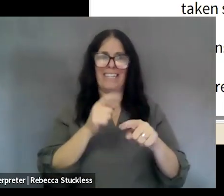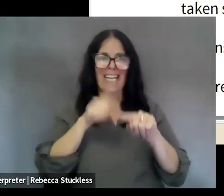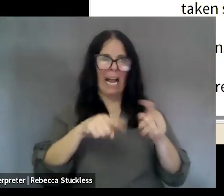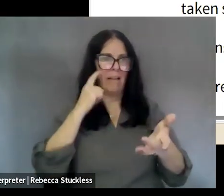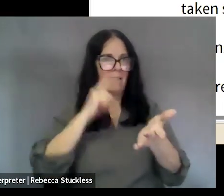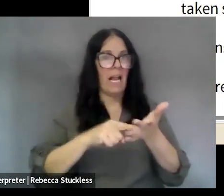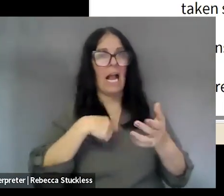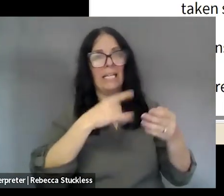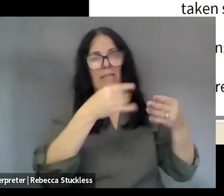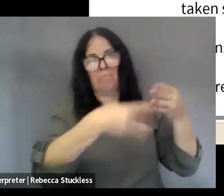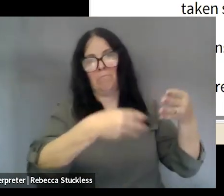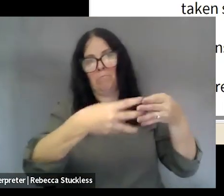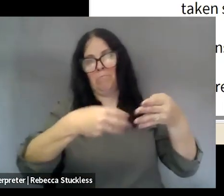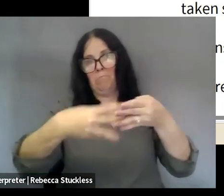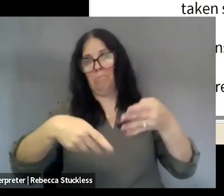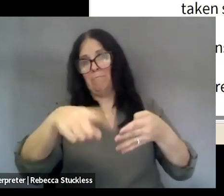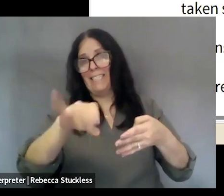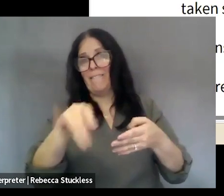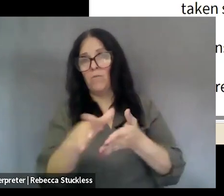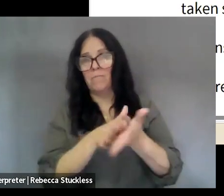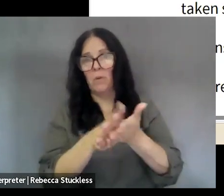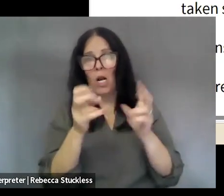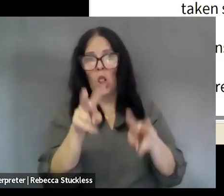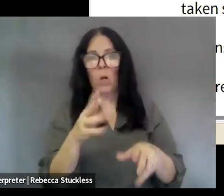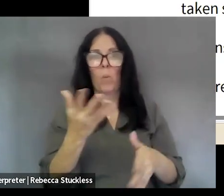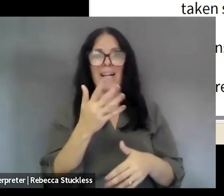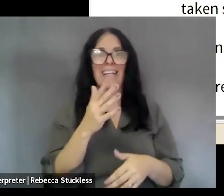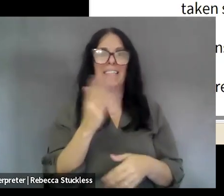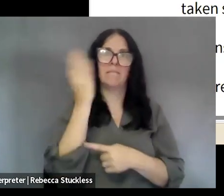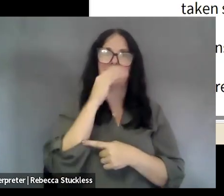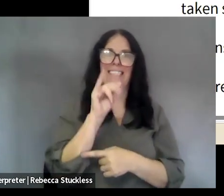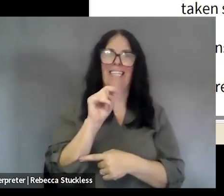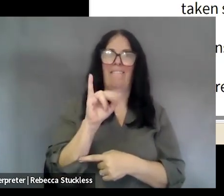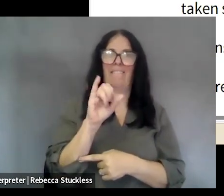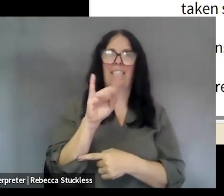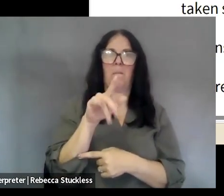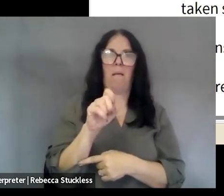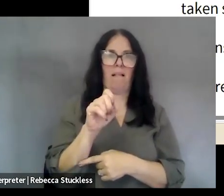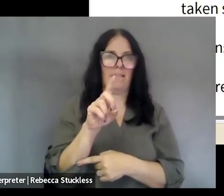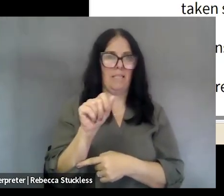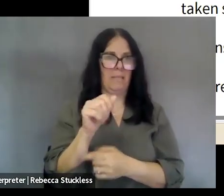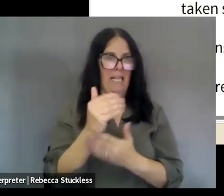there for you if you feel like reading through my invisible disability list. We often dismissed